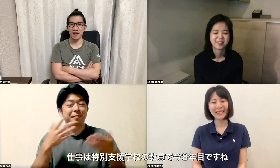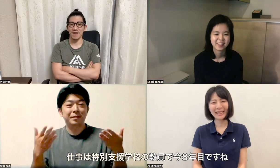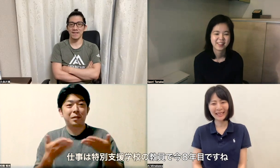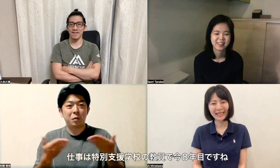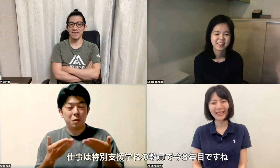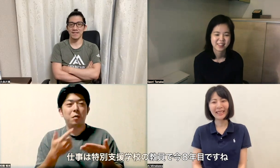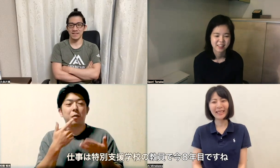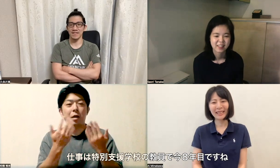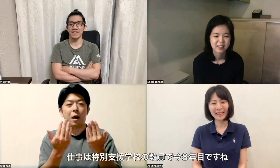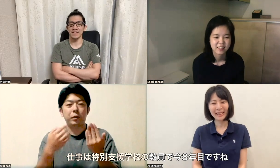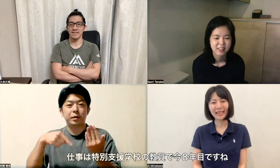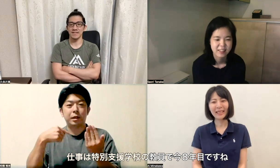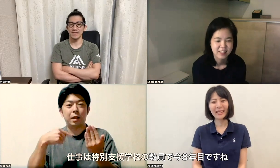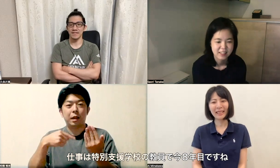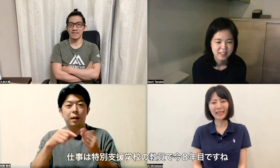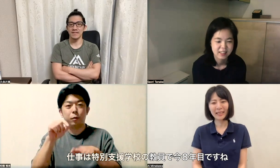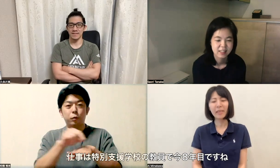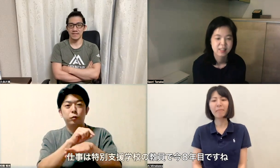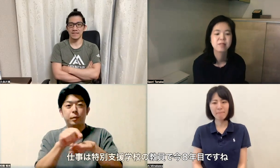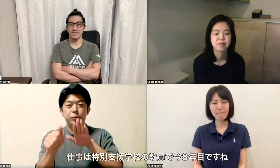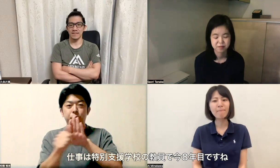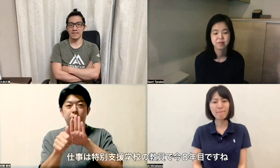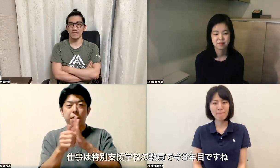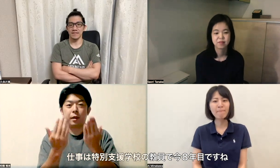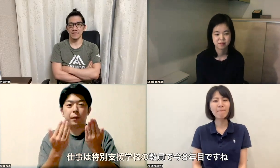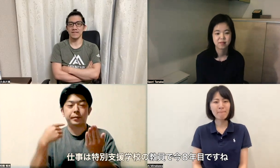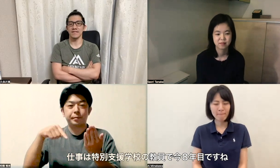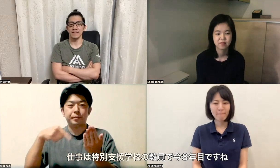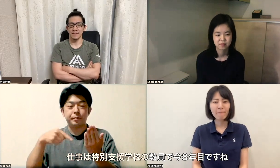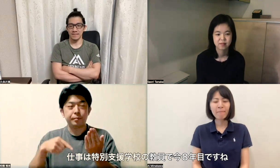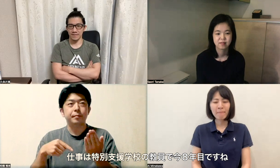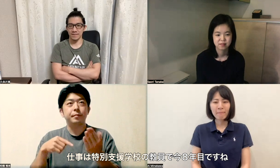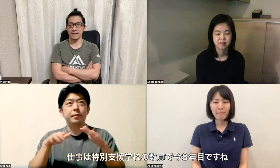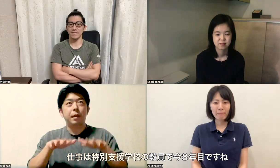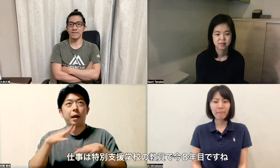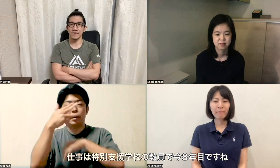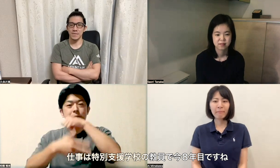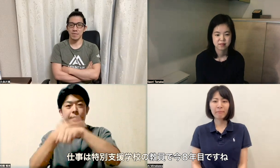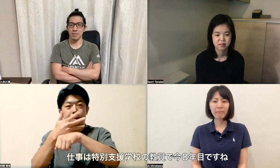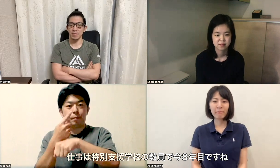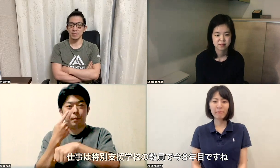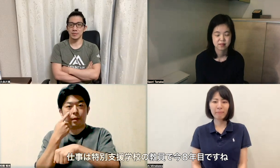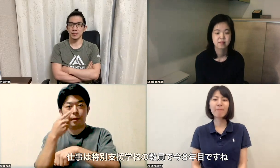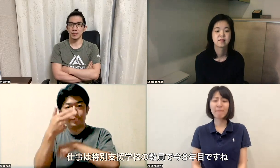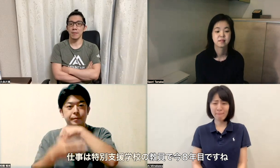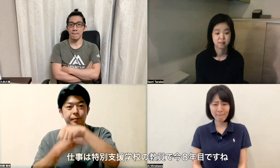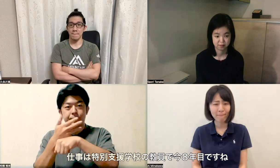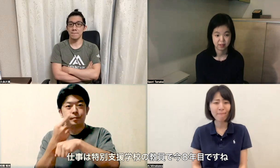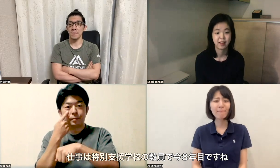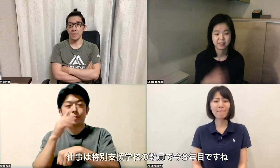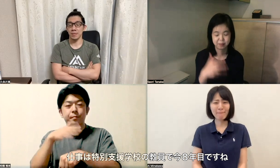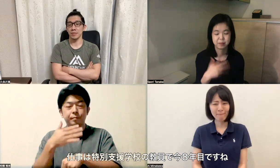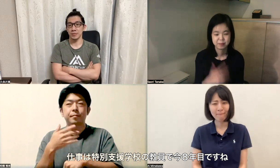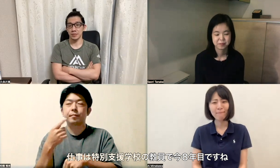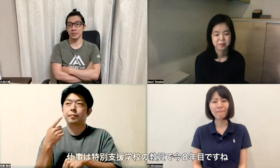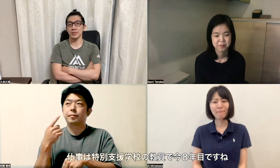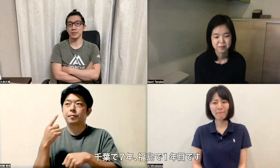at a special needs school.